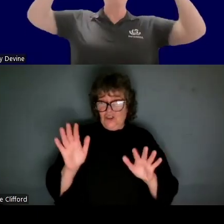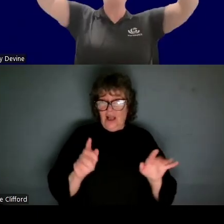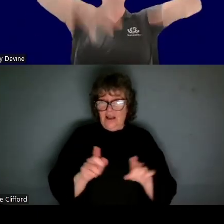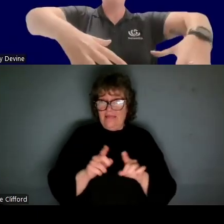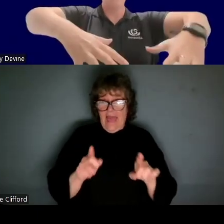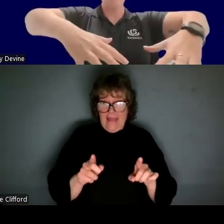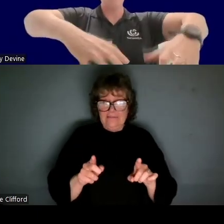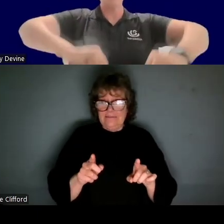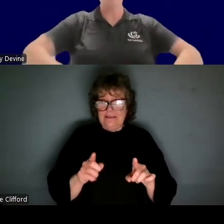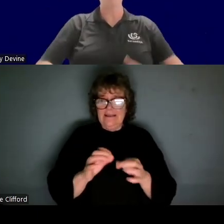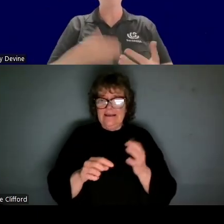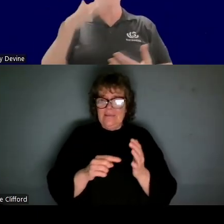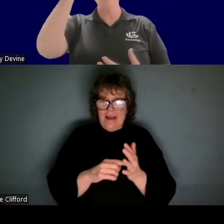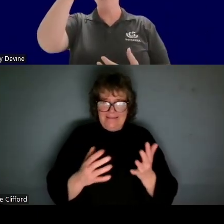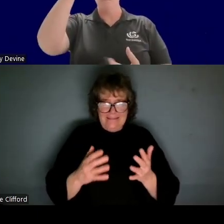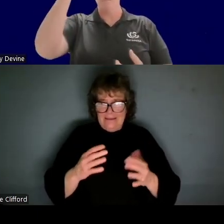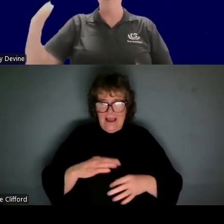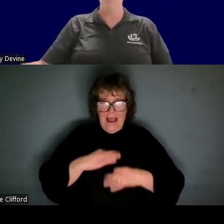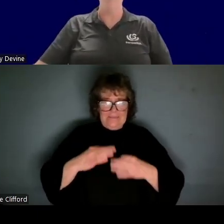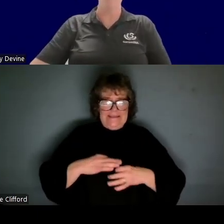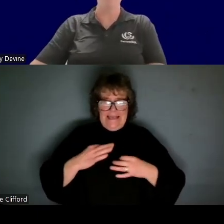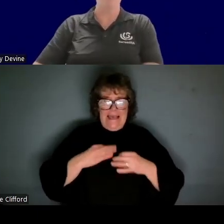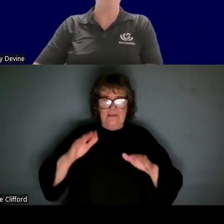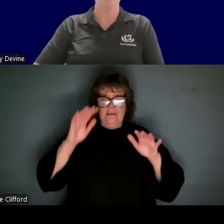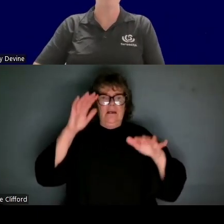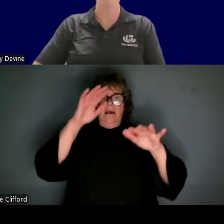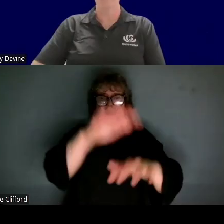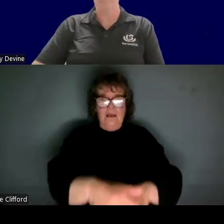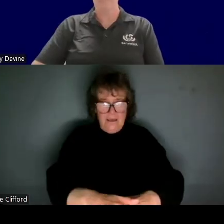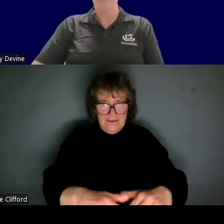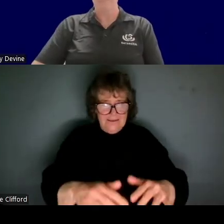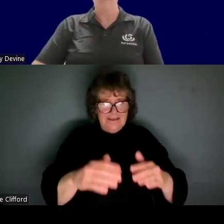might find that gets a bit too much and could end up with a bop on the head.